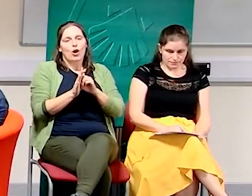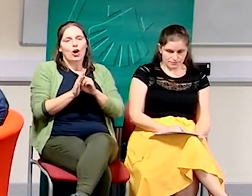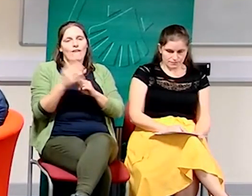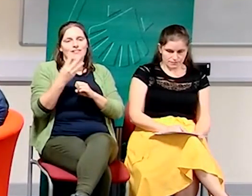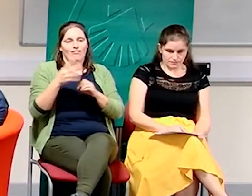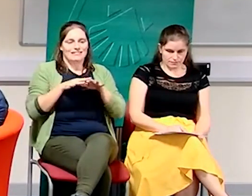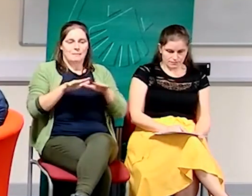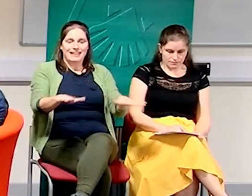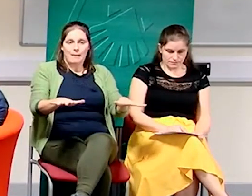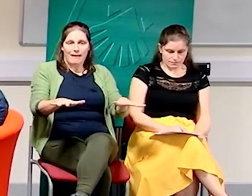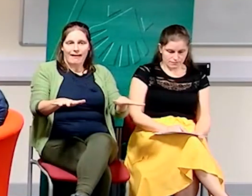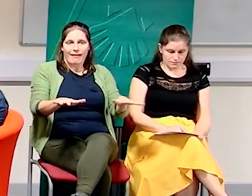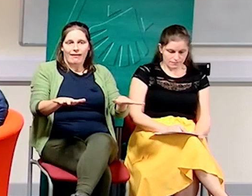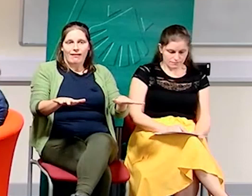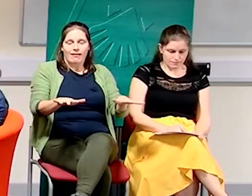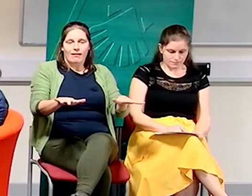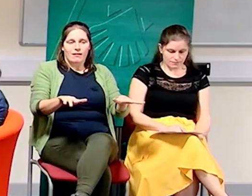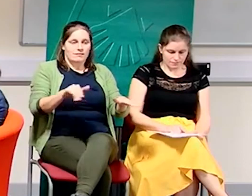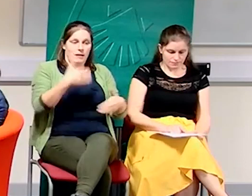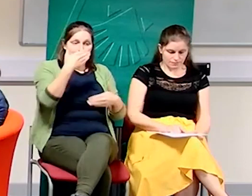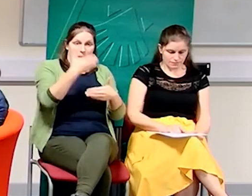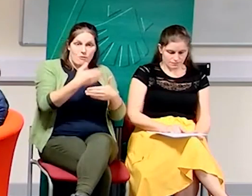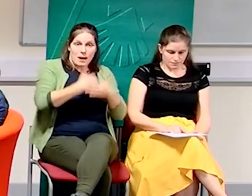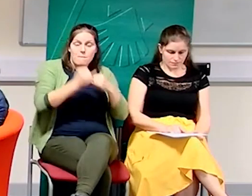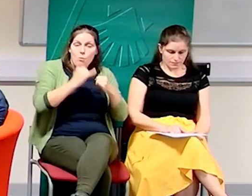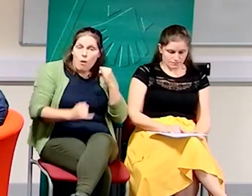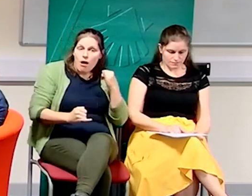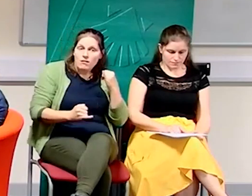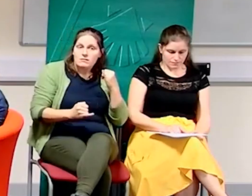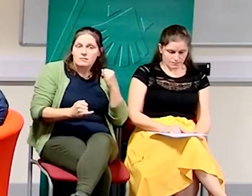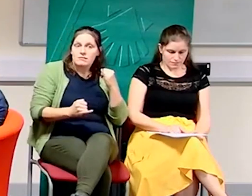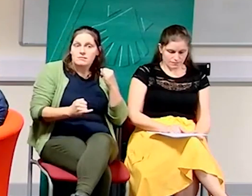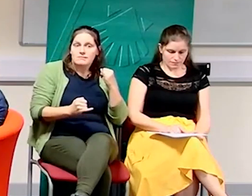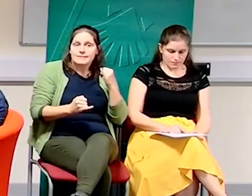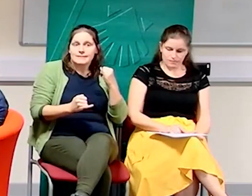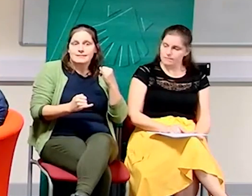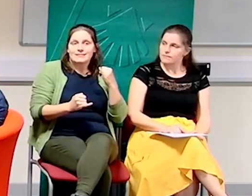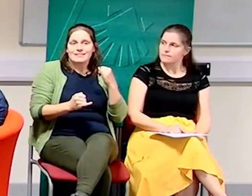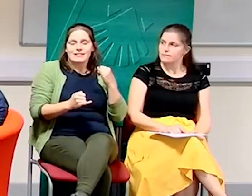and the extent to which it made things worse and increased barriers particularly for um